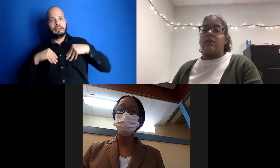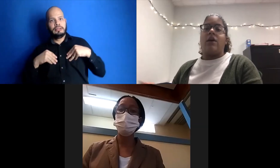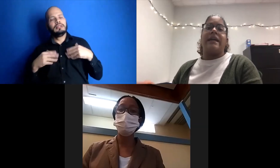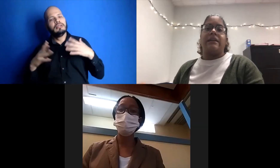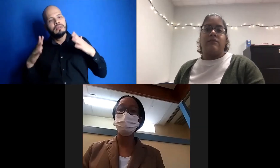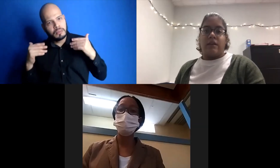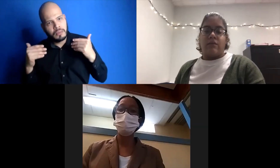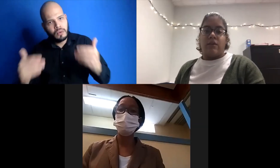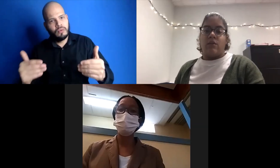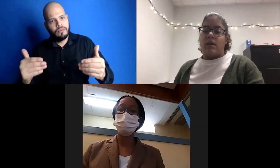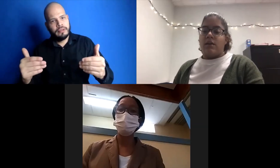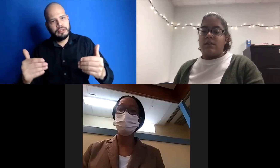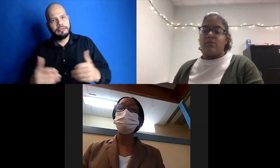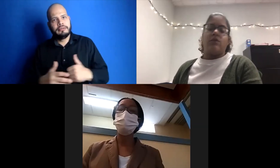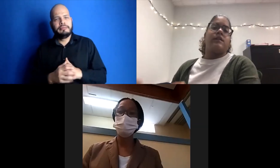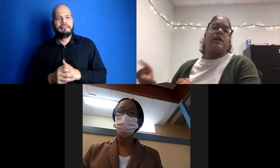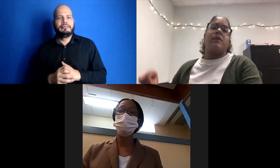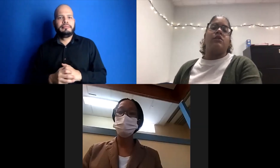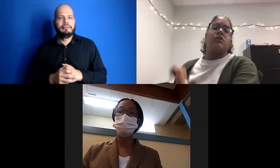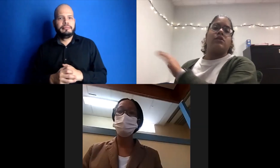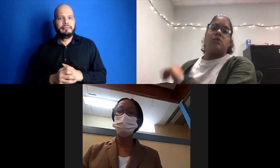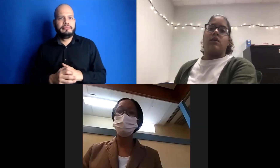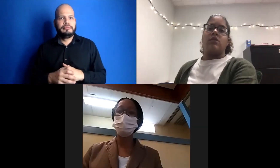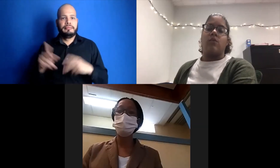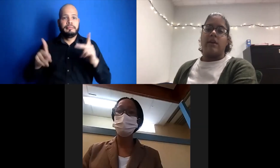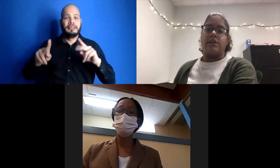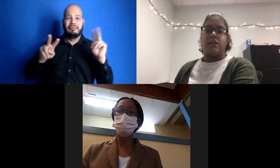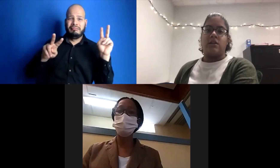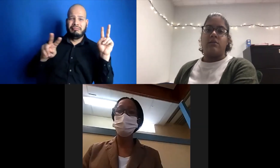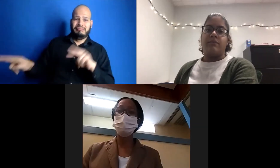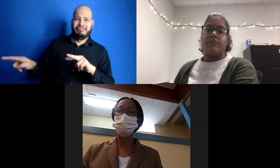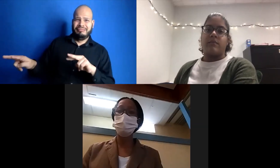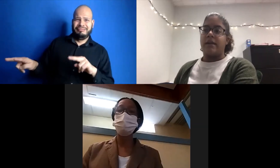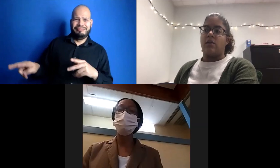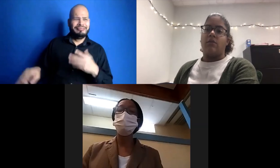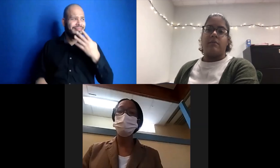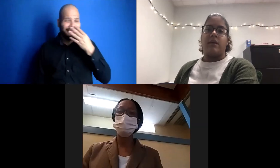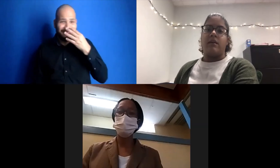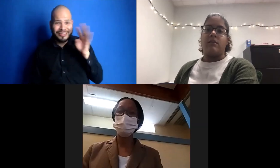negatively of you prove to them that you can do what you wanted to do and go from there because